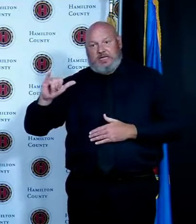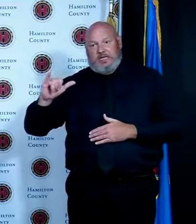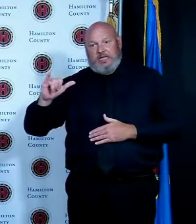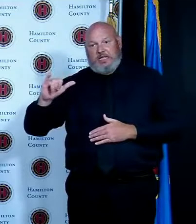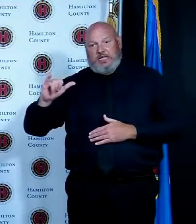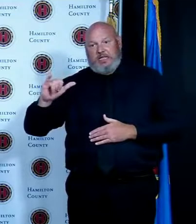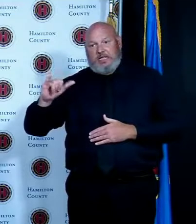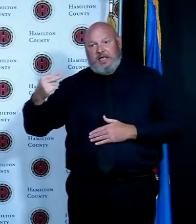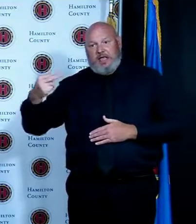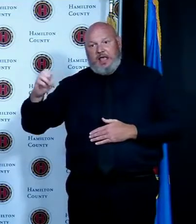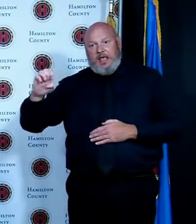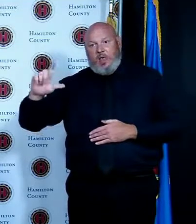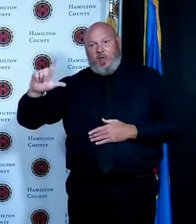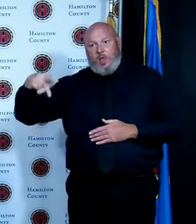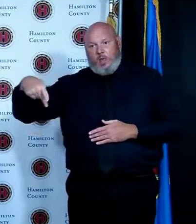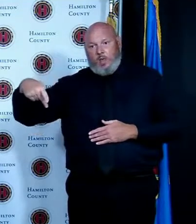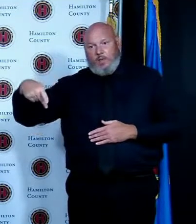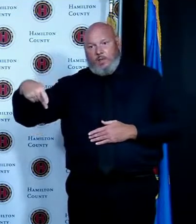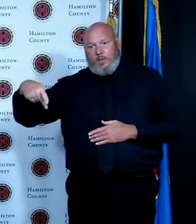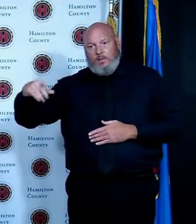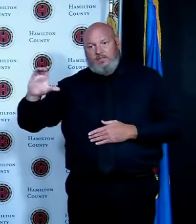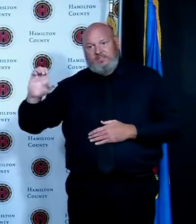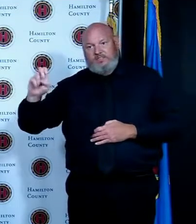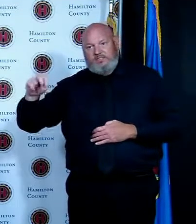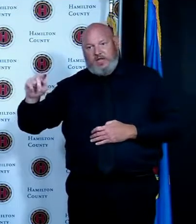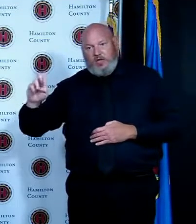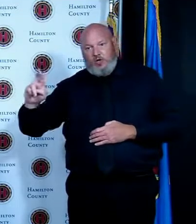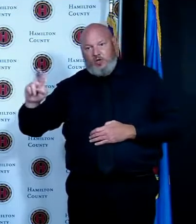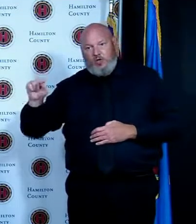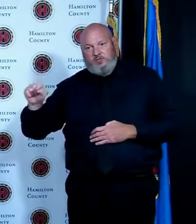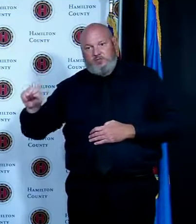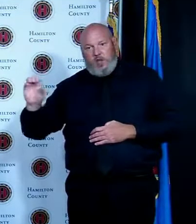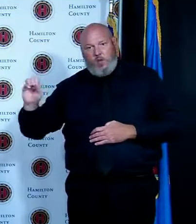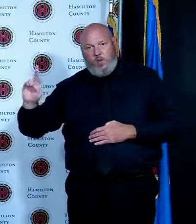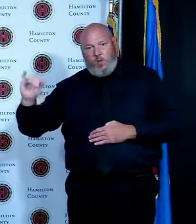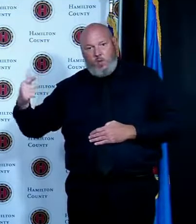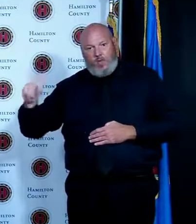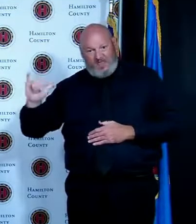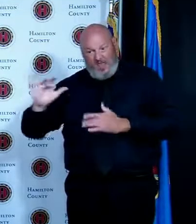on this now to avoid an eviction too many families in our community are